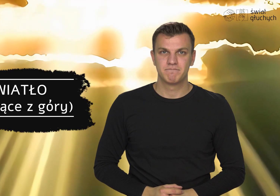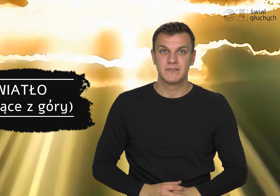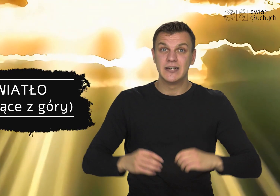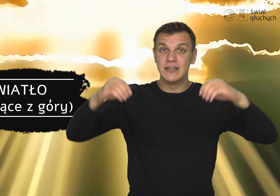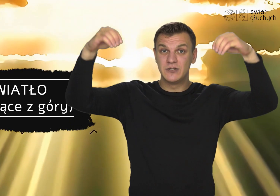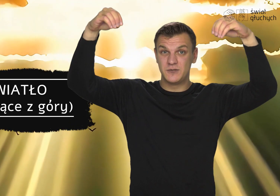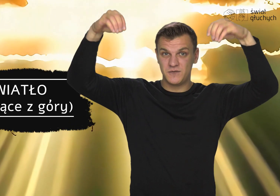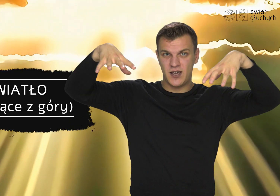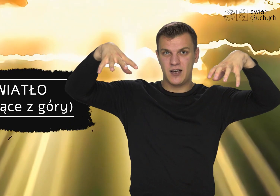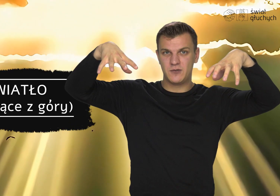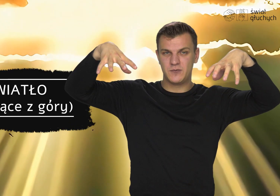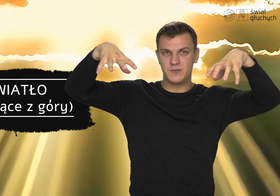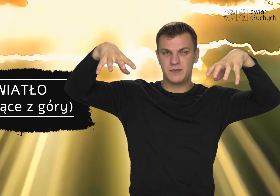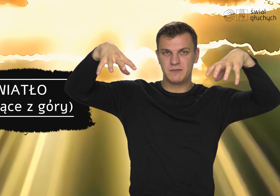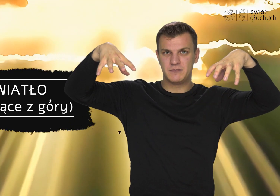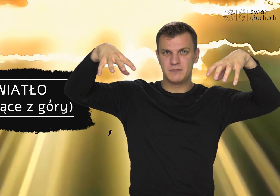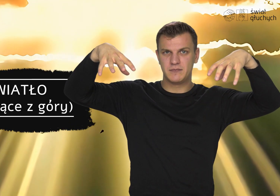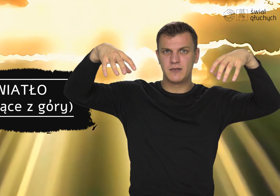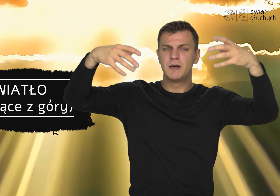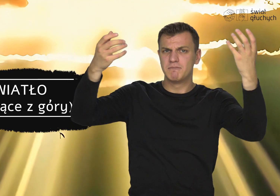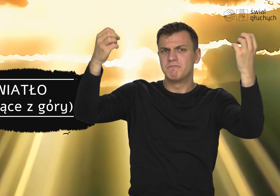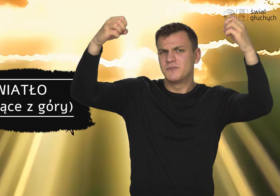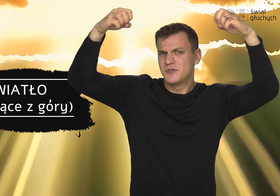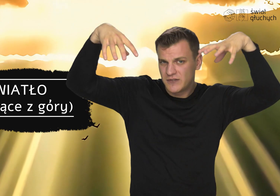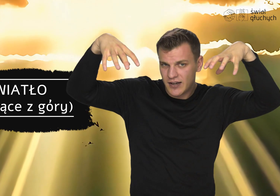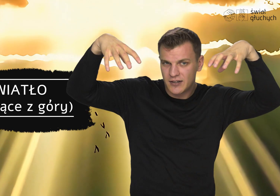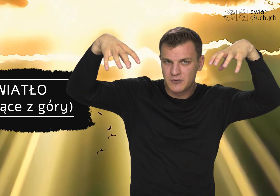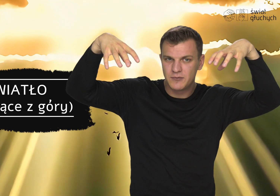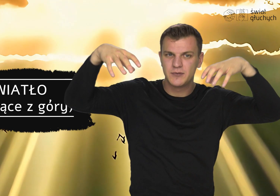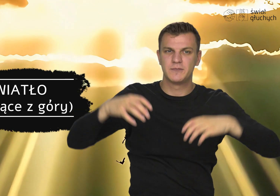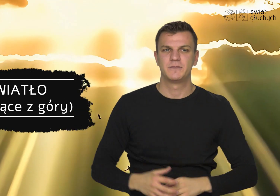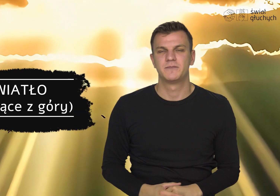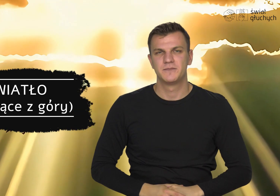LIGHT, LIGHT.